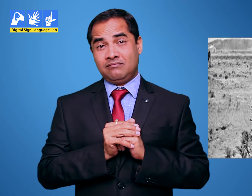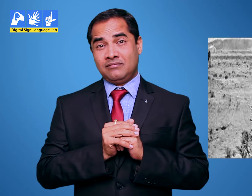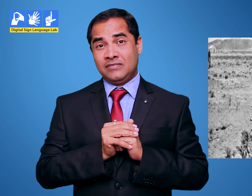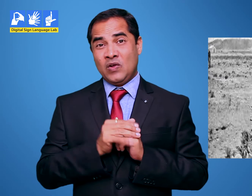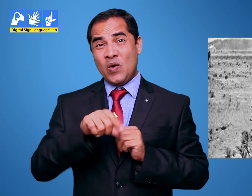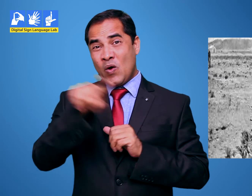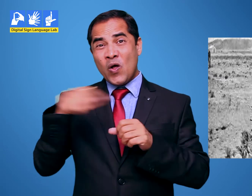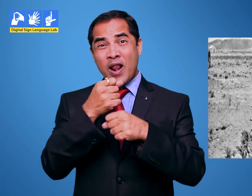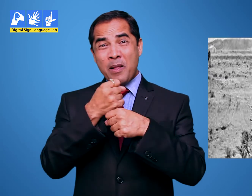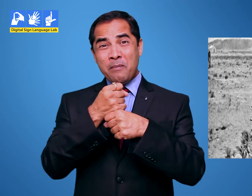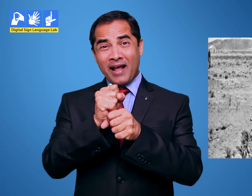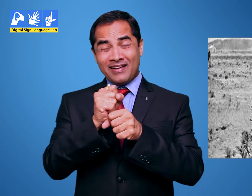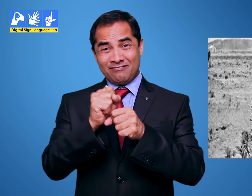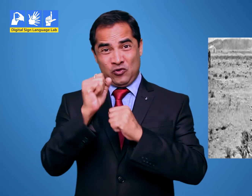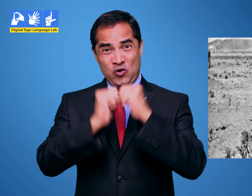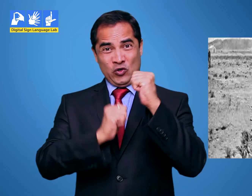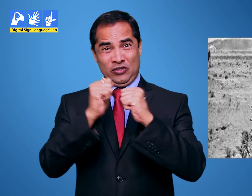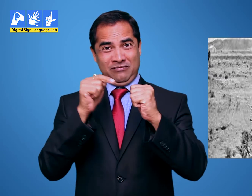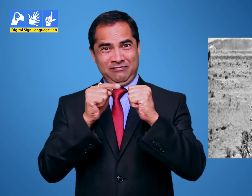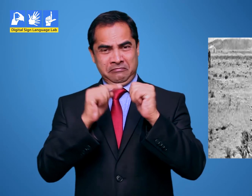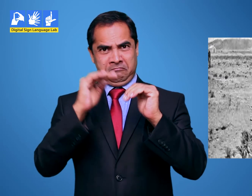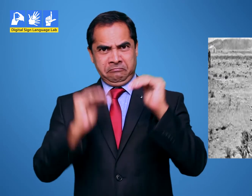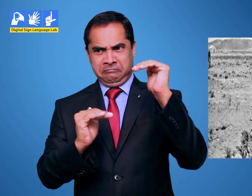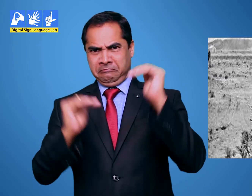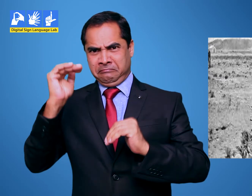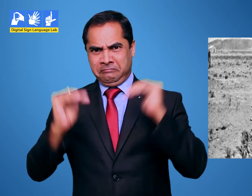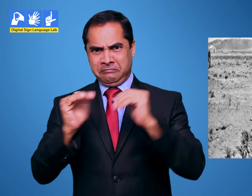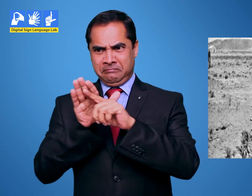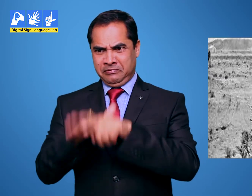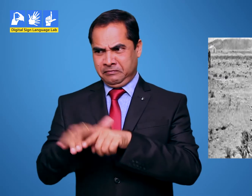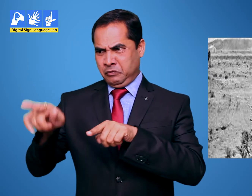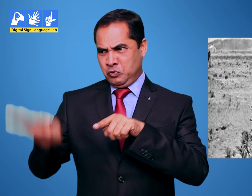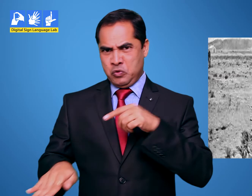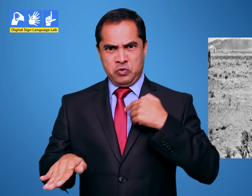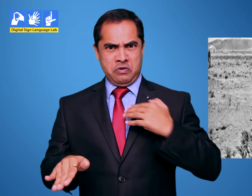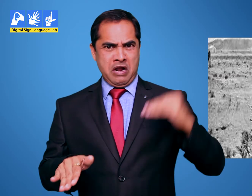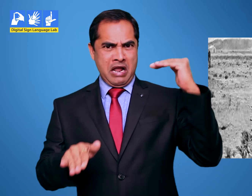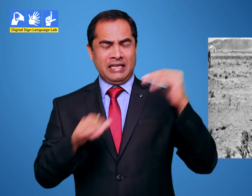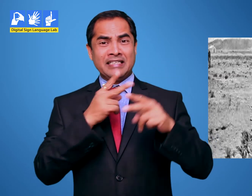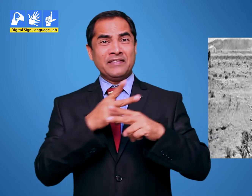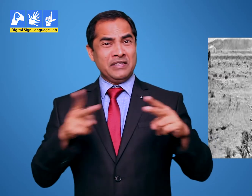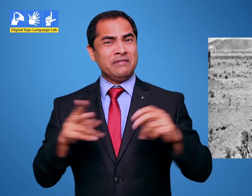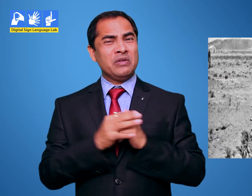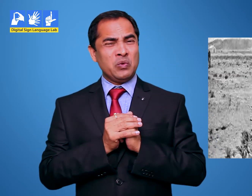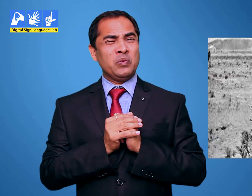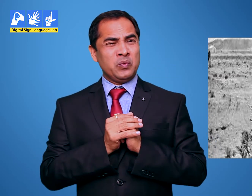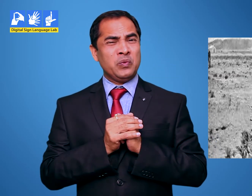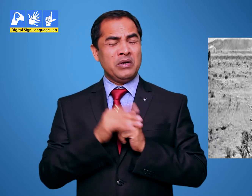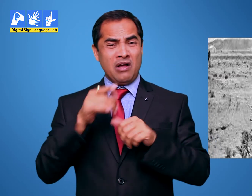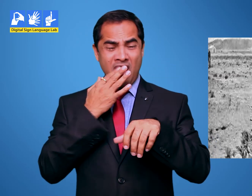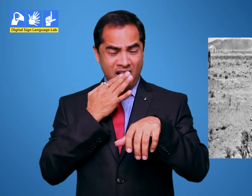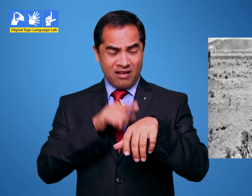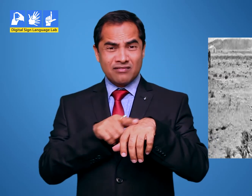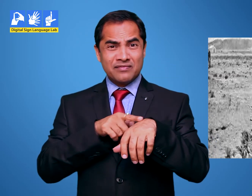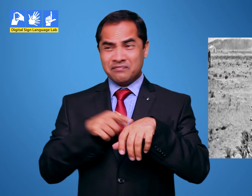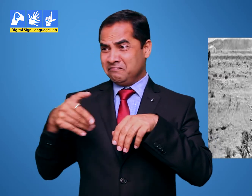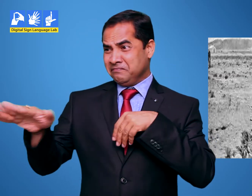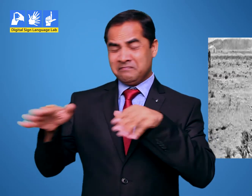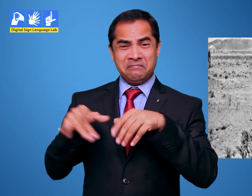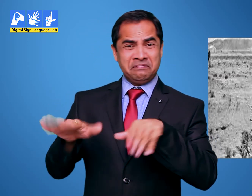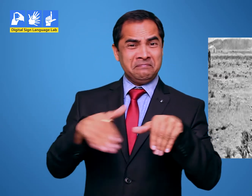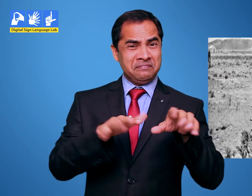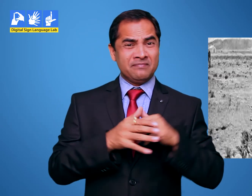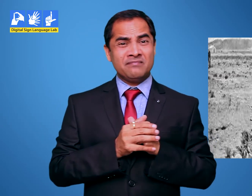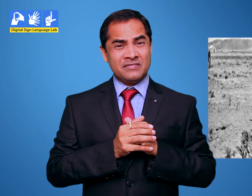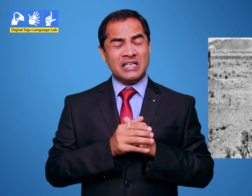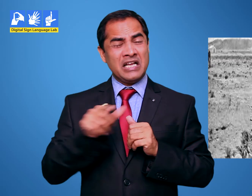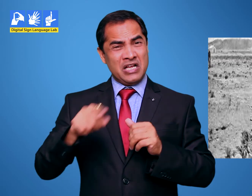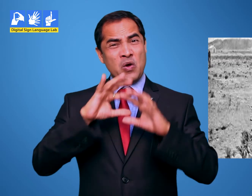The structure they created formed the basis of one of the harshest, most